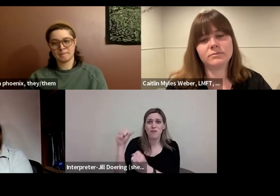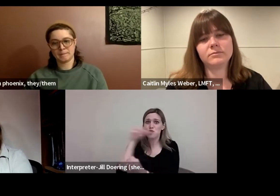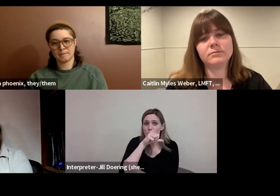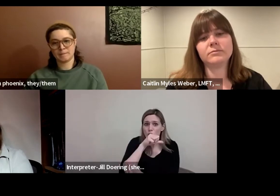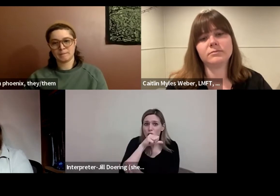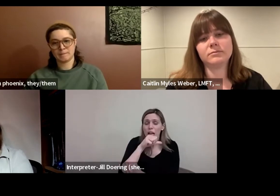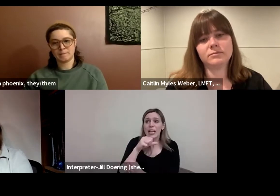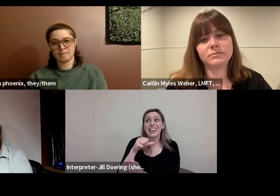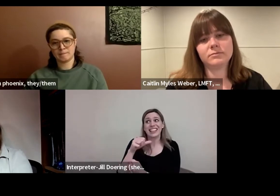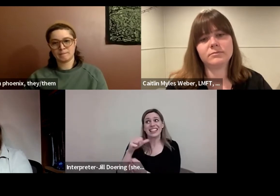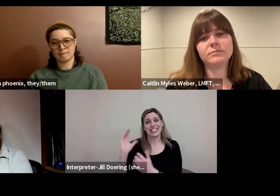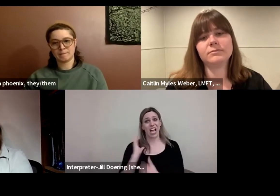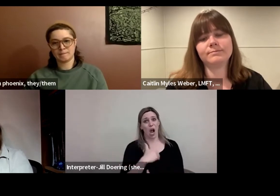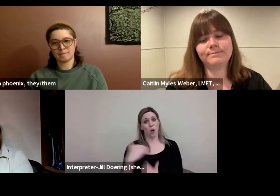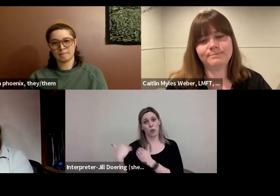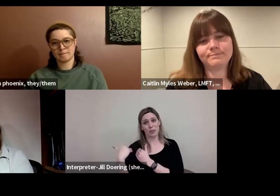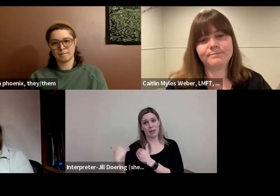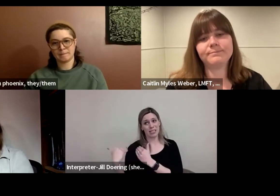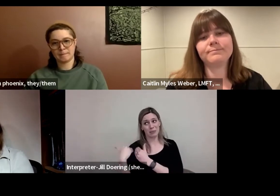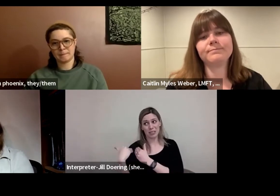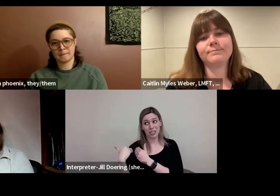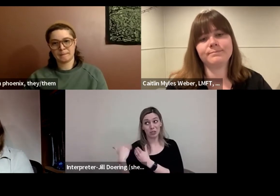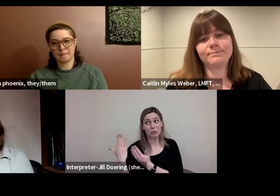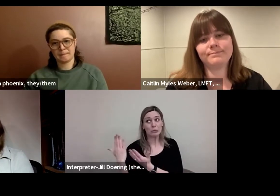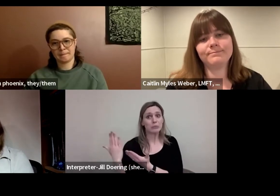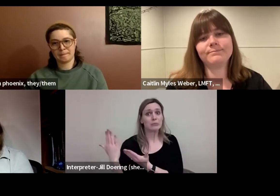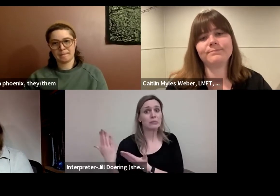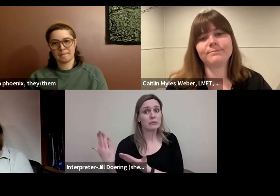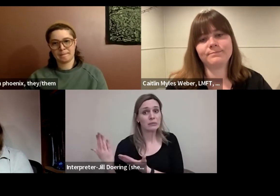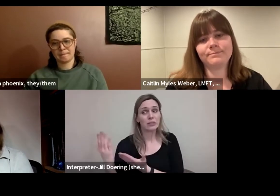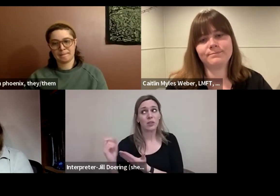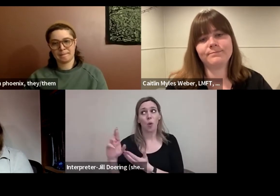If not, do something additionally to that, but that's a different track.